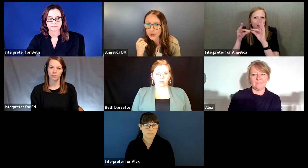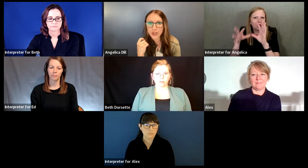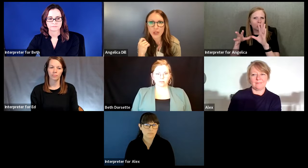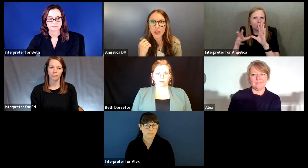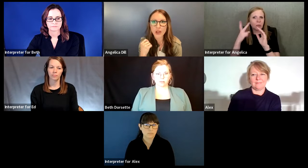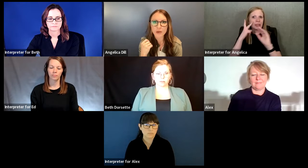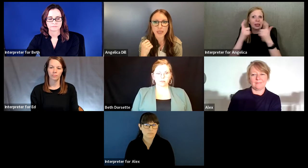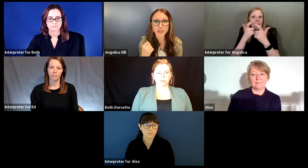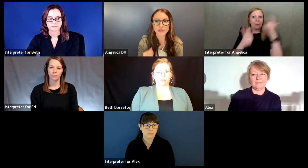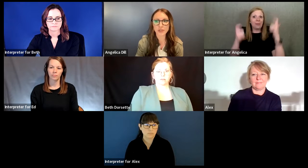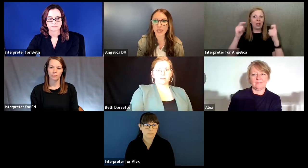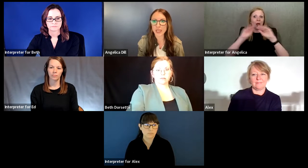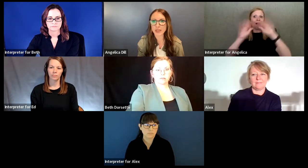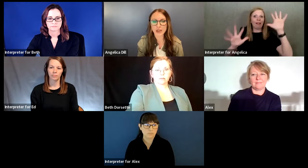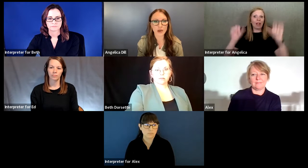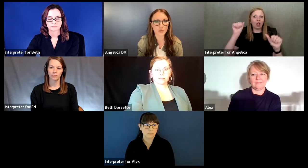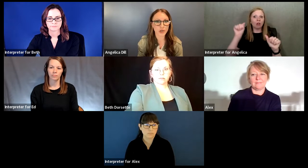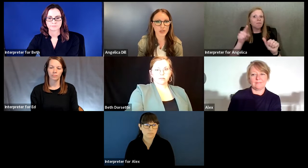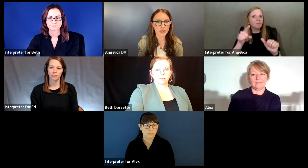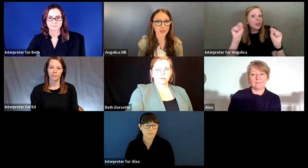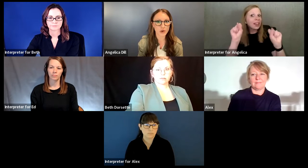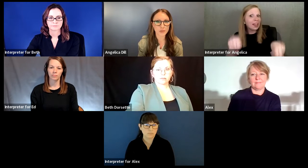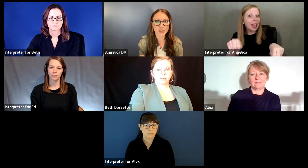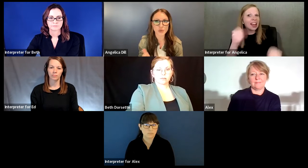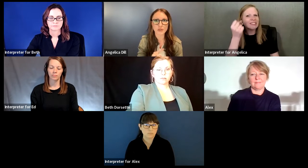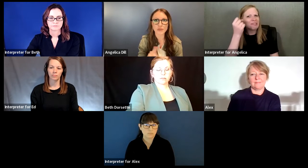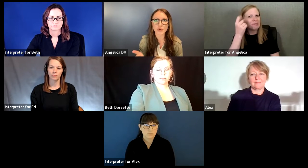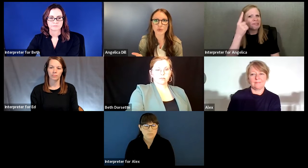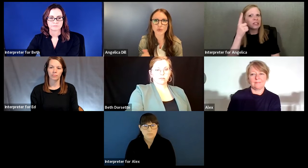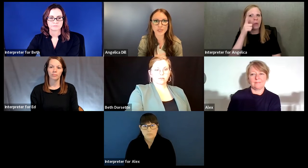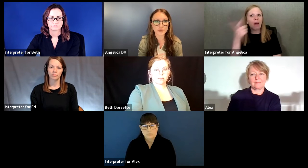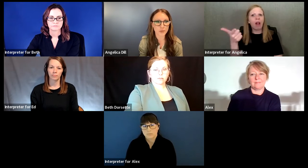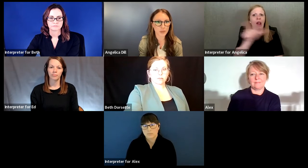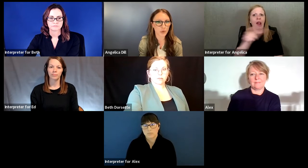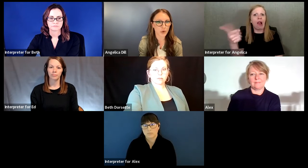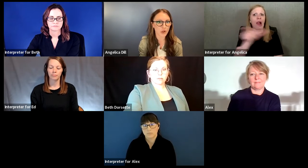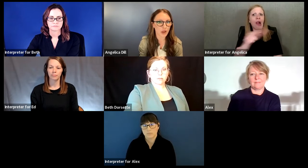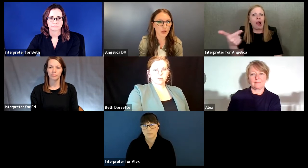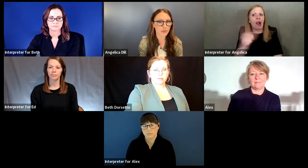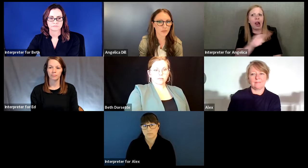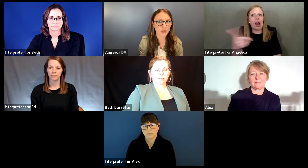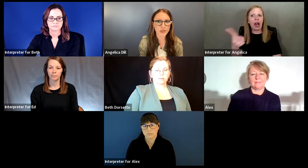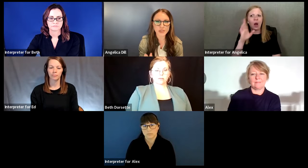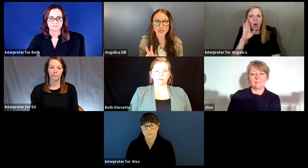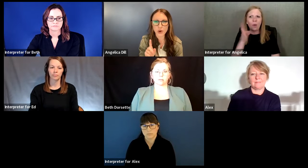Yeah, you definitely can. We're going to be going between a few different people.